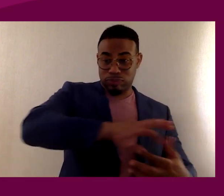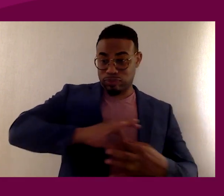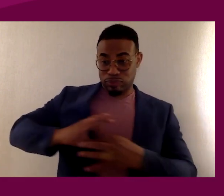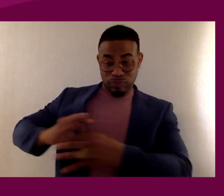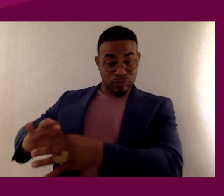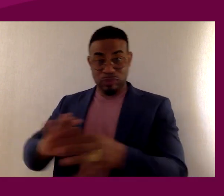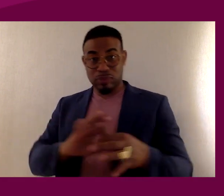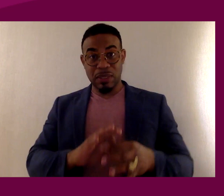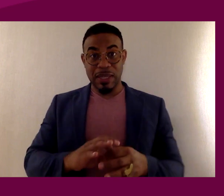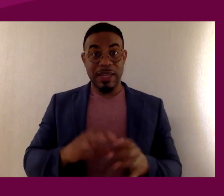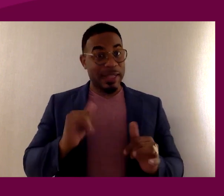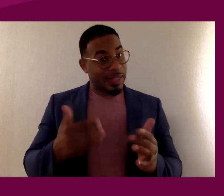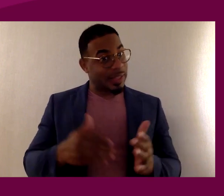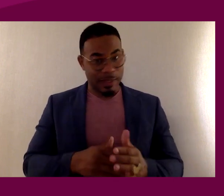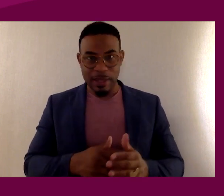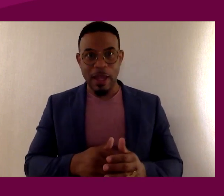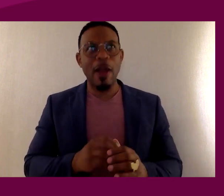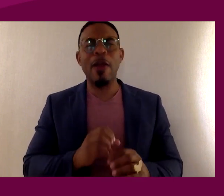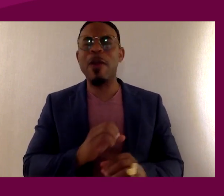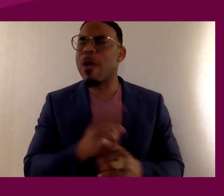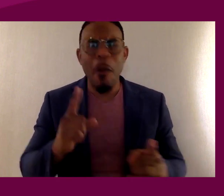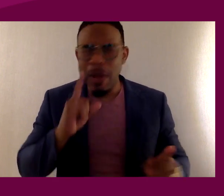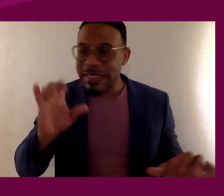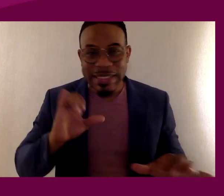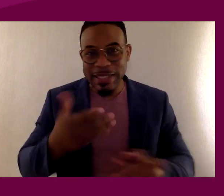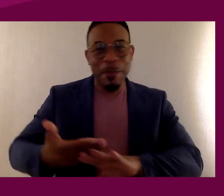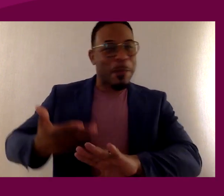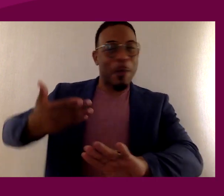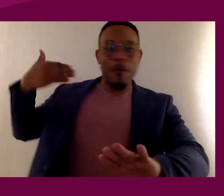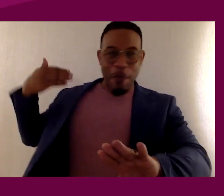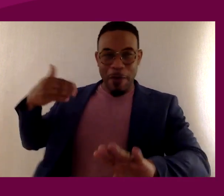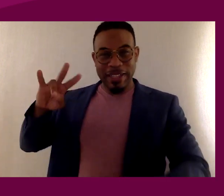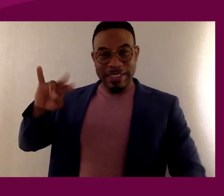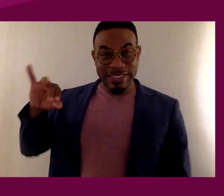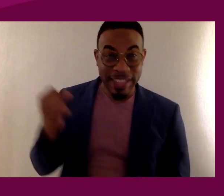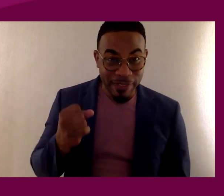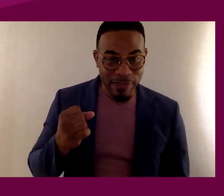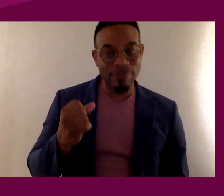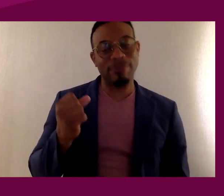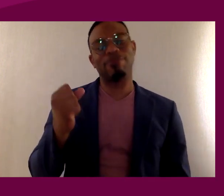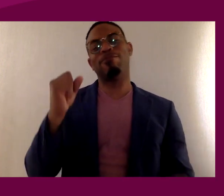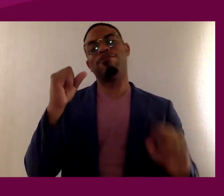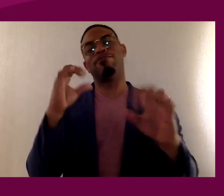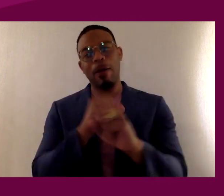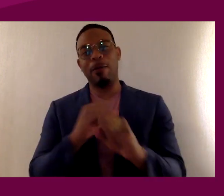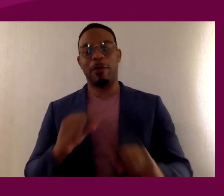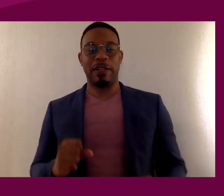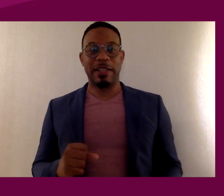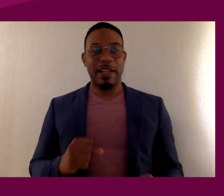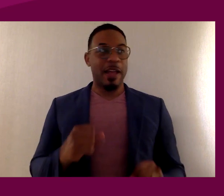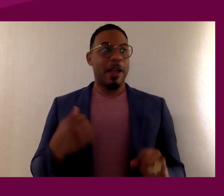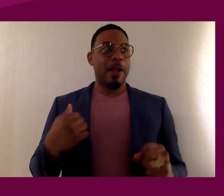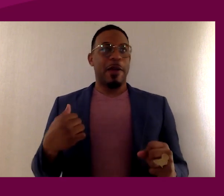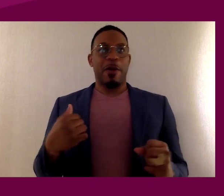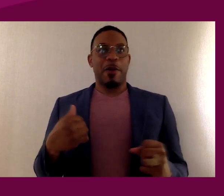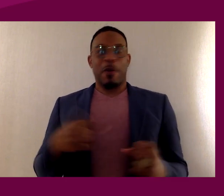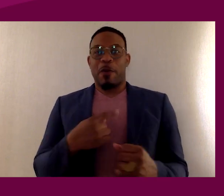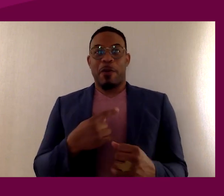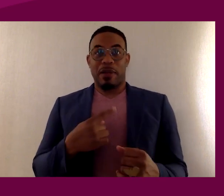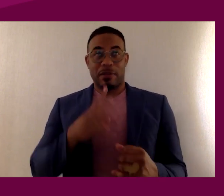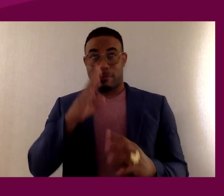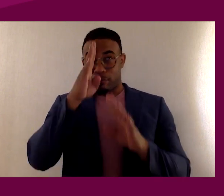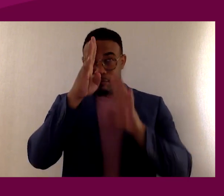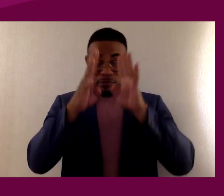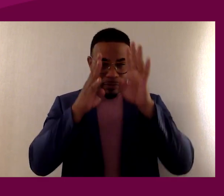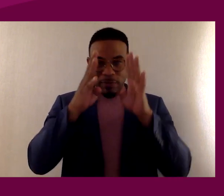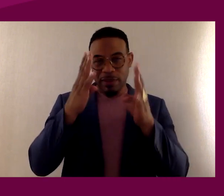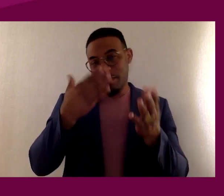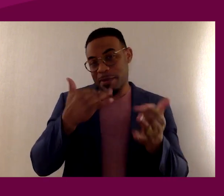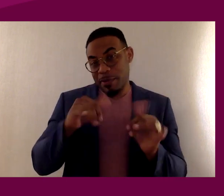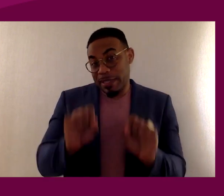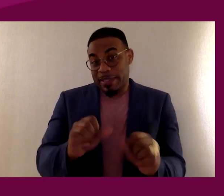and chain our chairs together. This was, again, nobody really did this back in the 70s so much. We